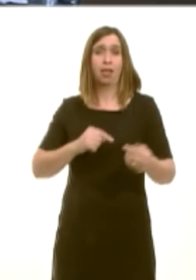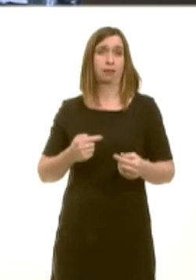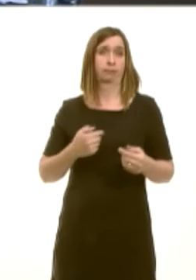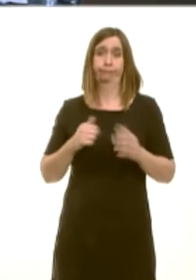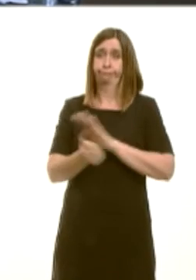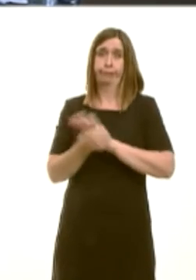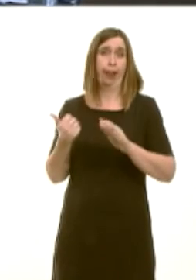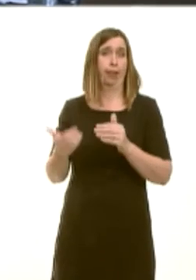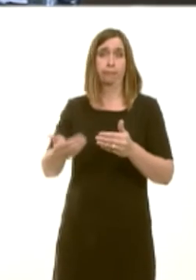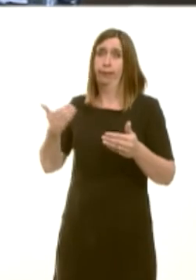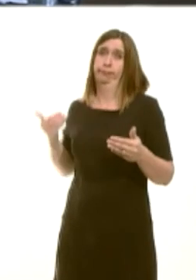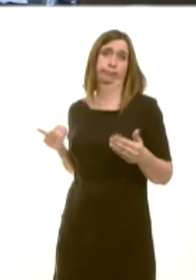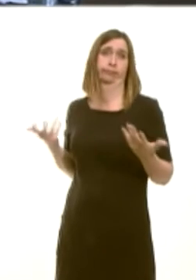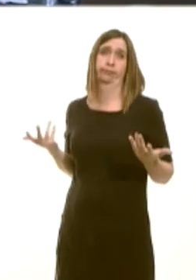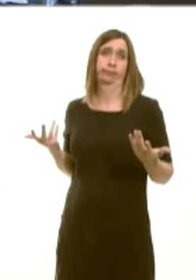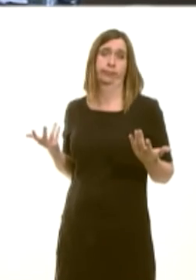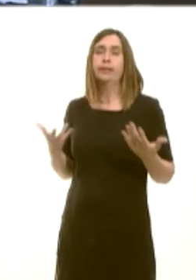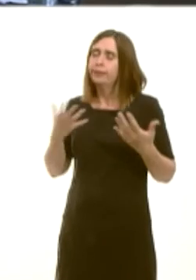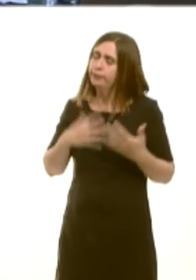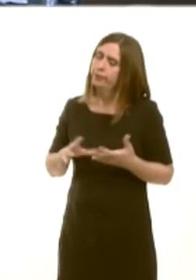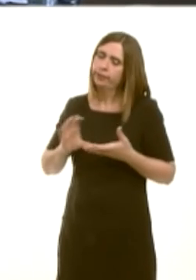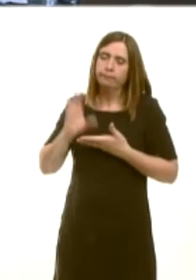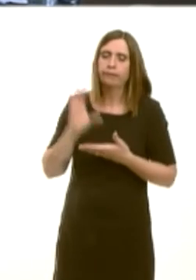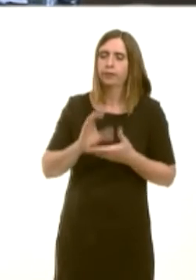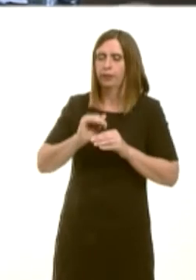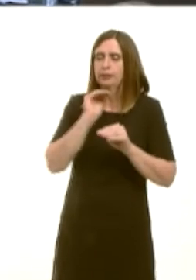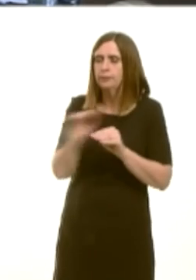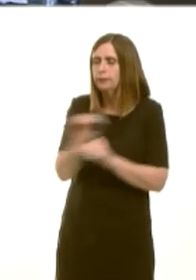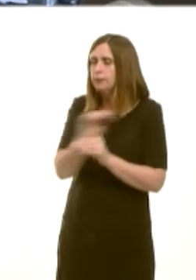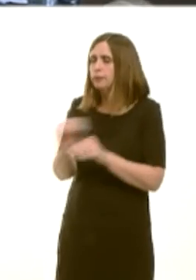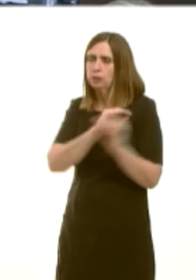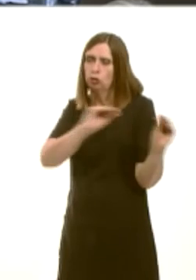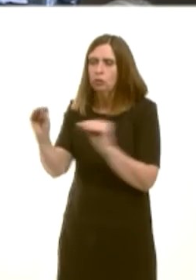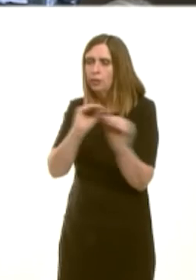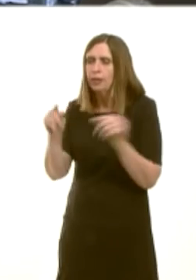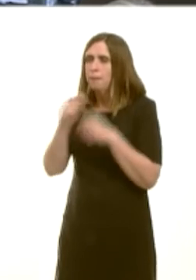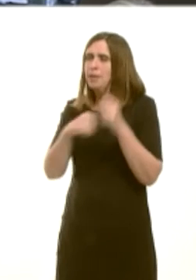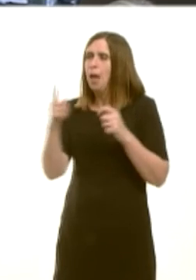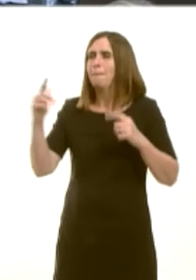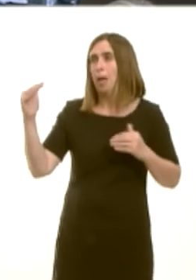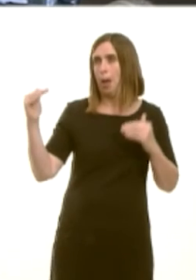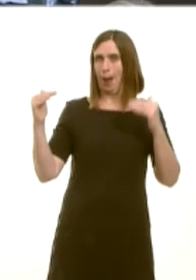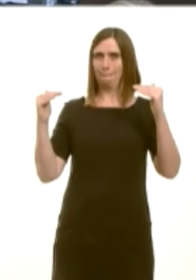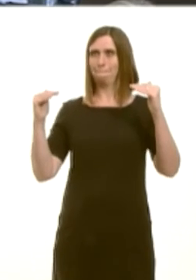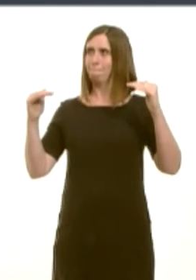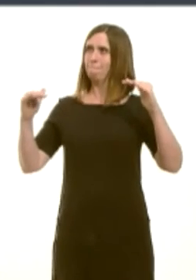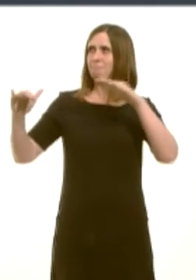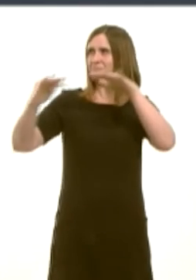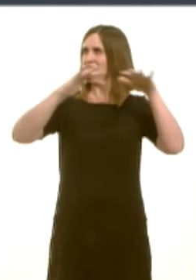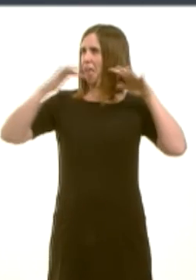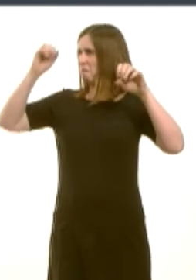we continue to invest in skillsóto come up to at least the same level as Germany and